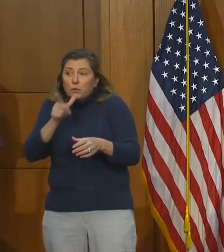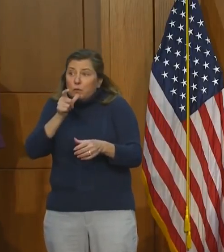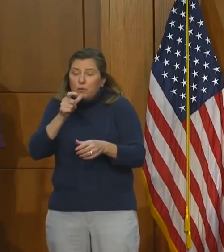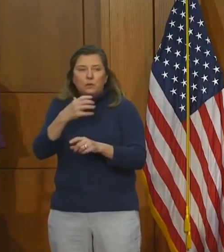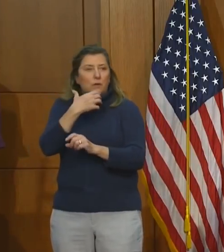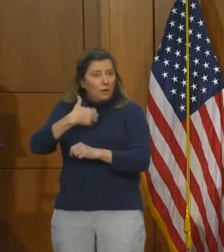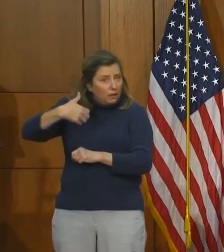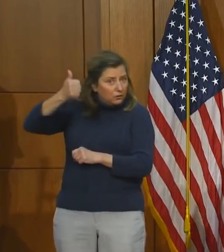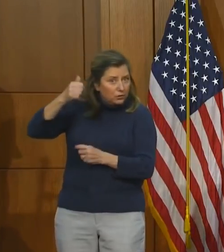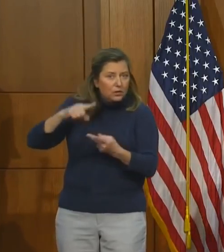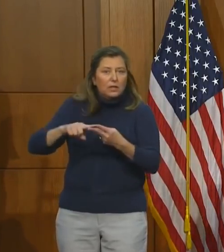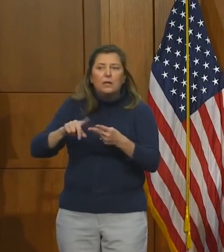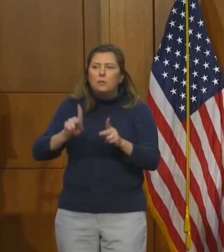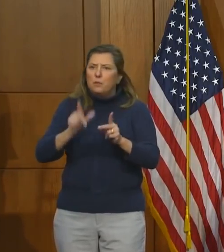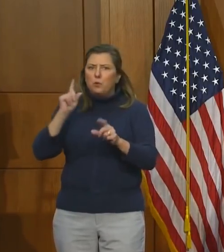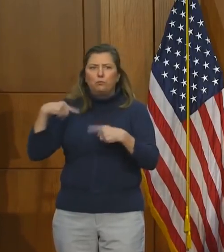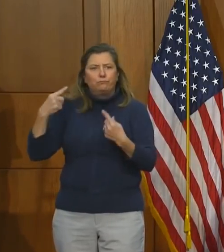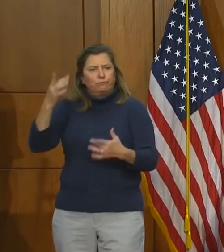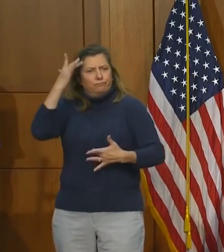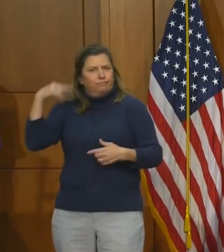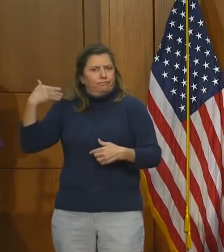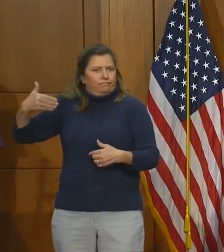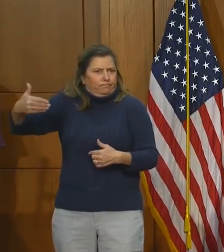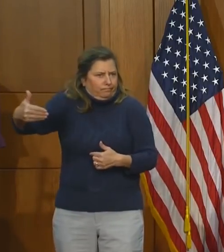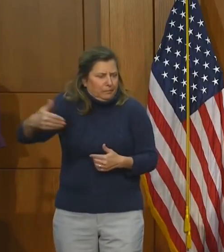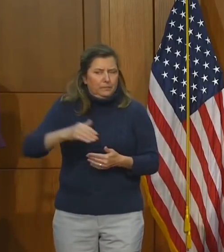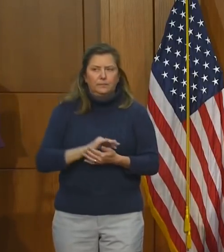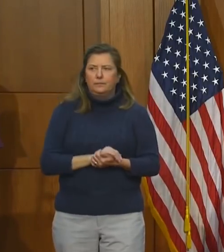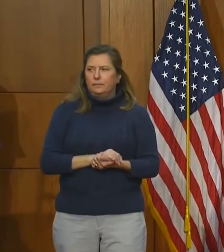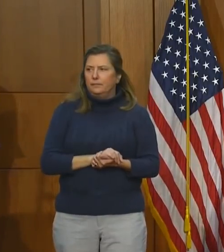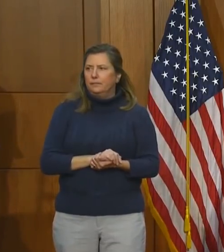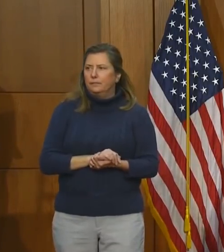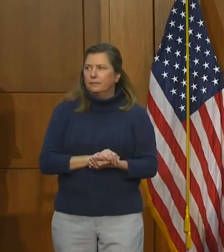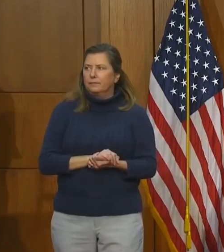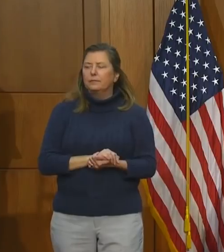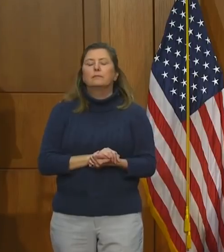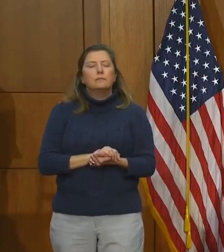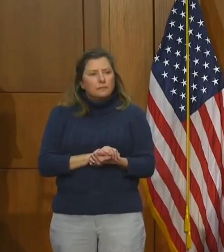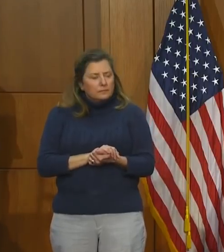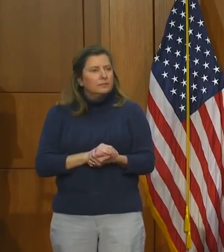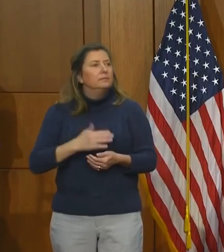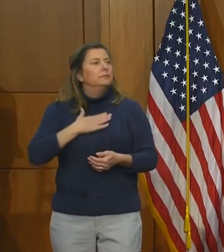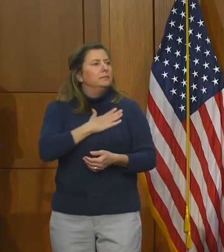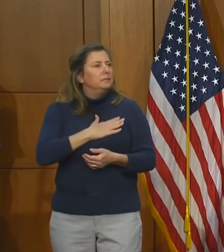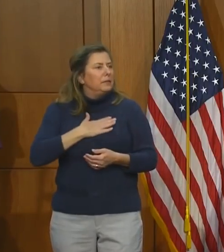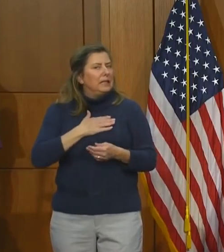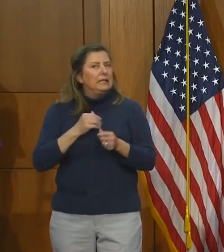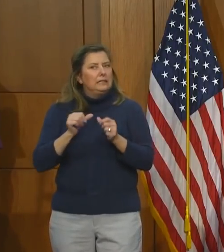PEOPLE TO BEHAVE CAUTIOUSLY. ESPECIALLY OUR MOST VULNERABLE POPULATIONS THE ELDERLY AND